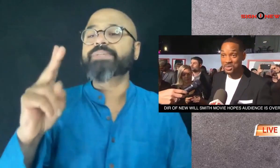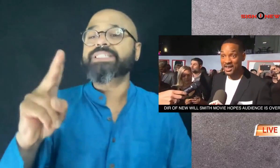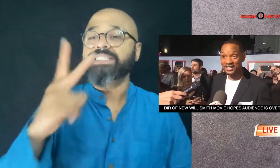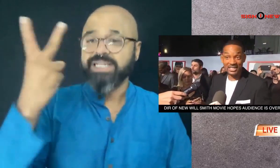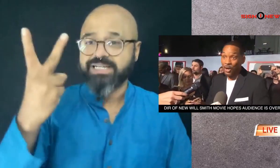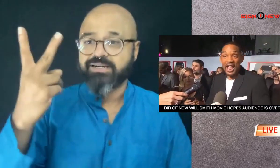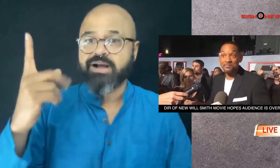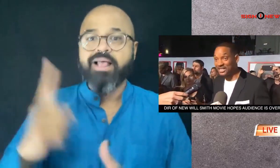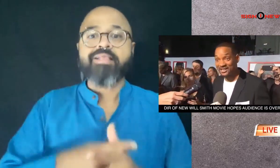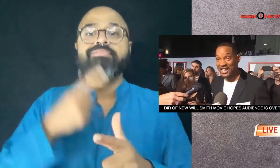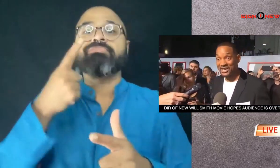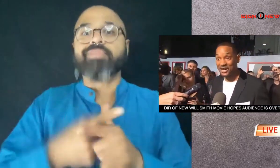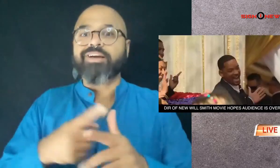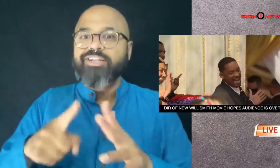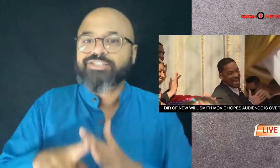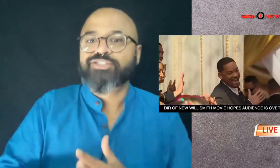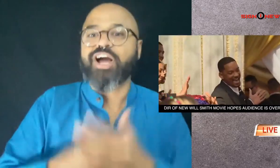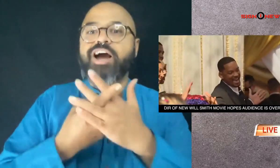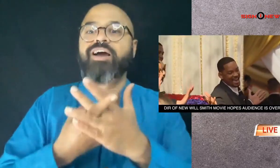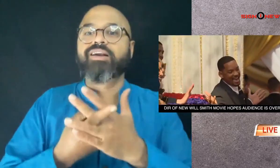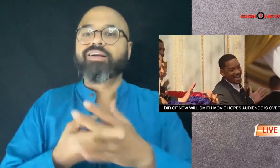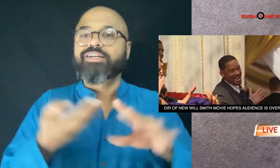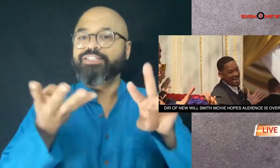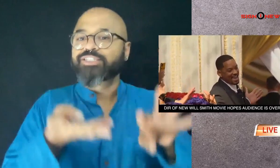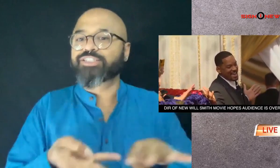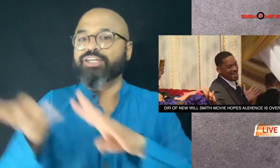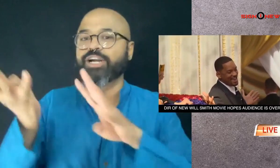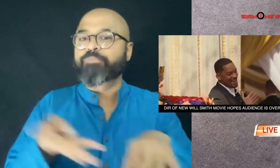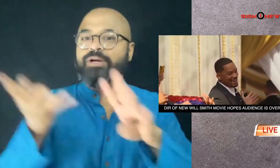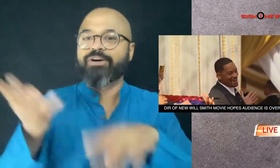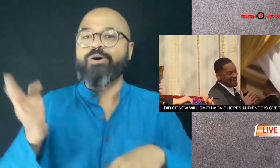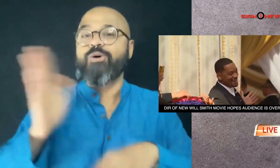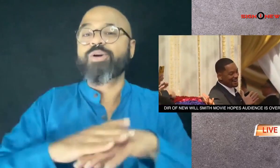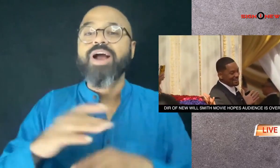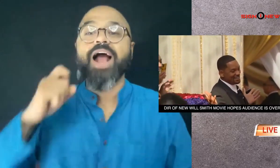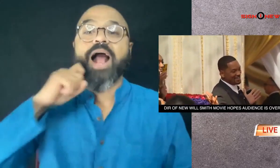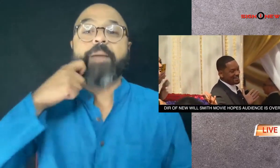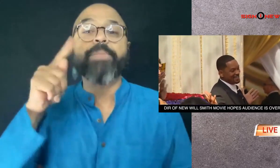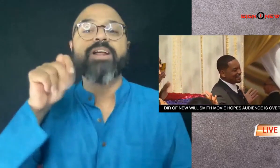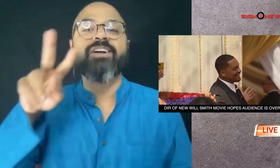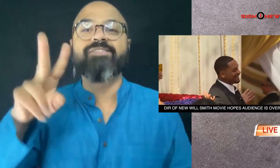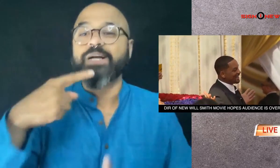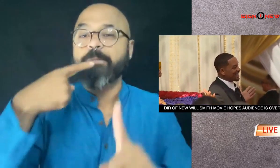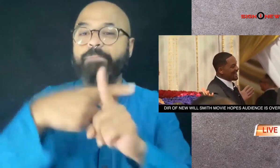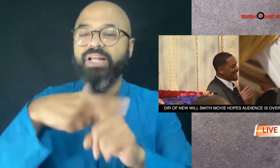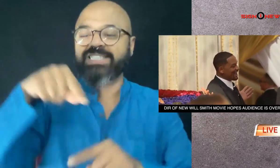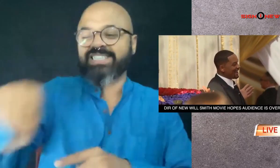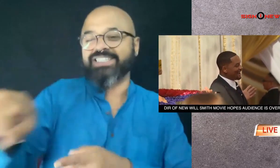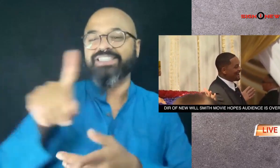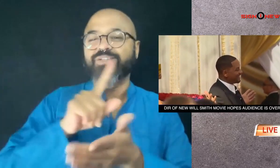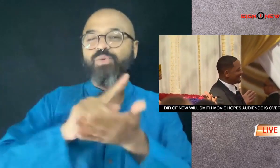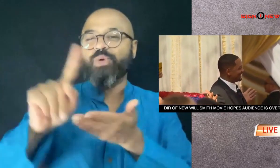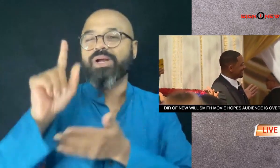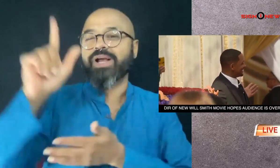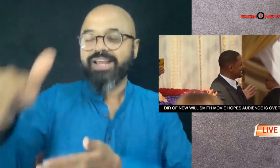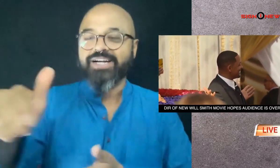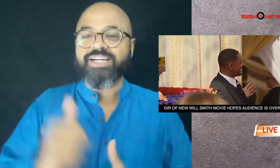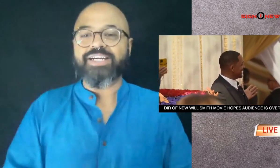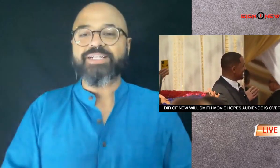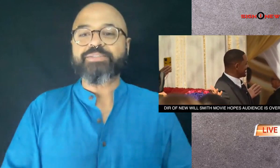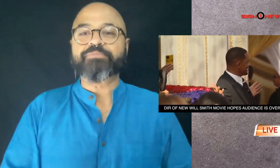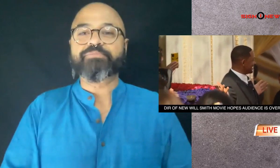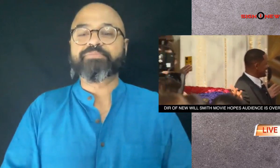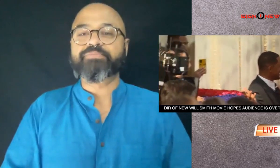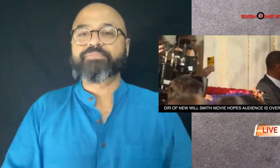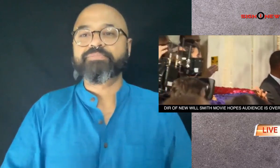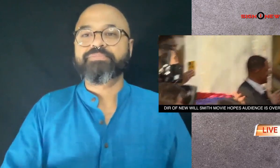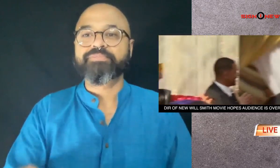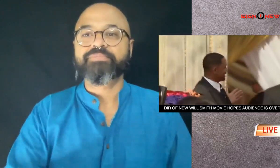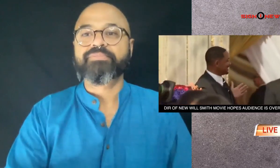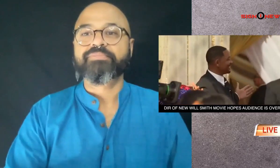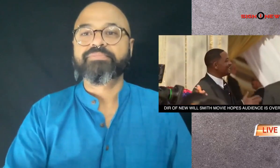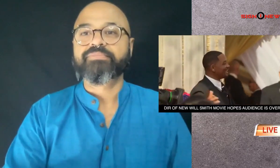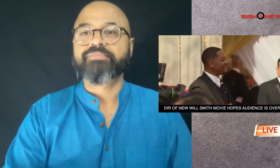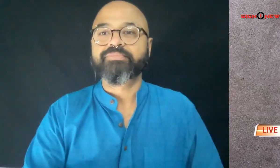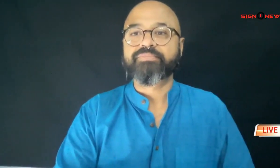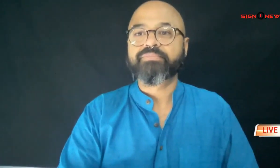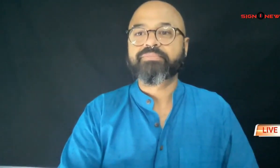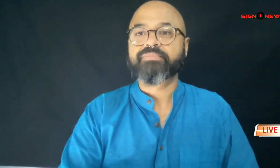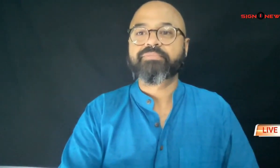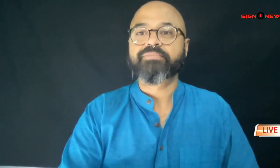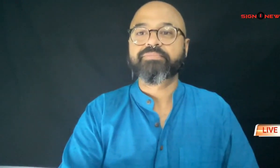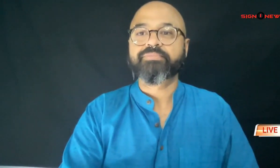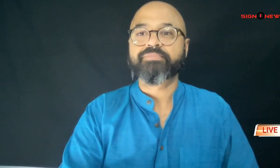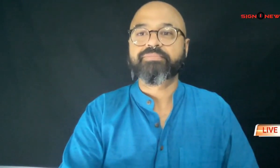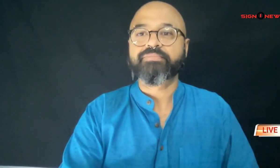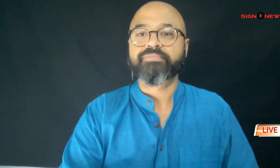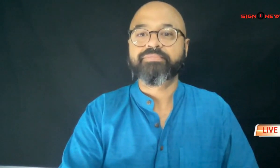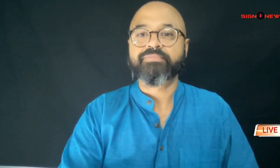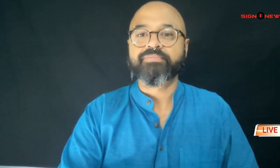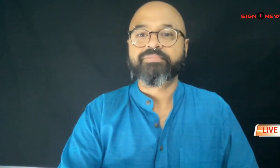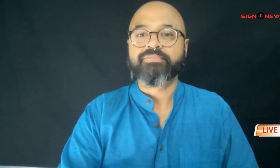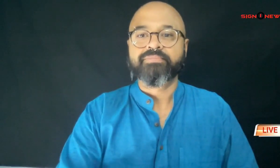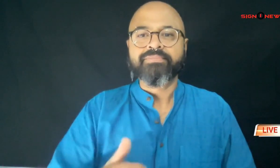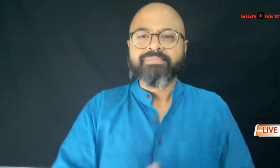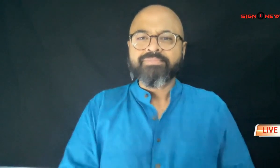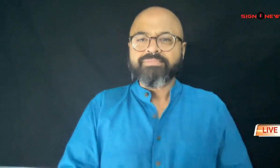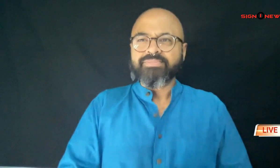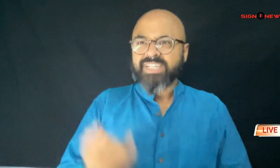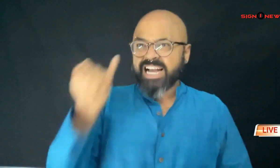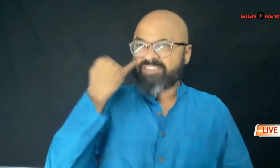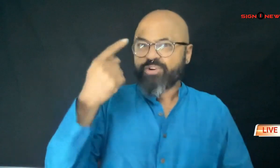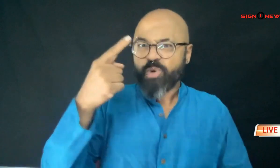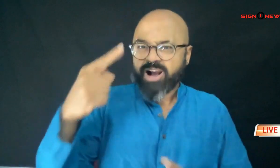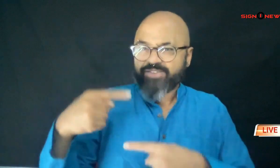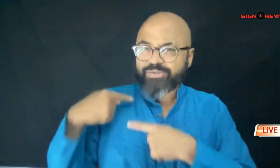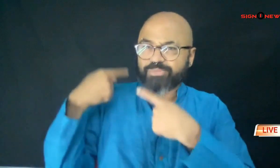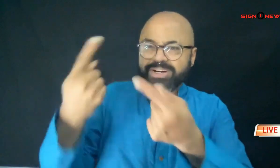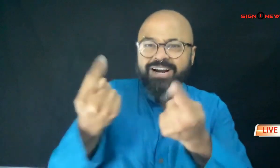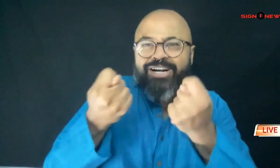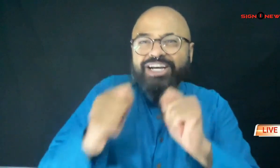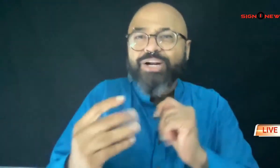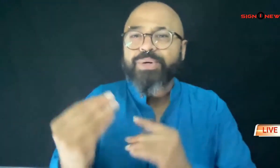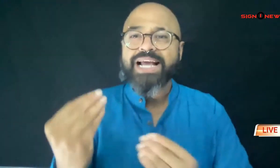Apple TV plus a week later if you been trying to eat healthy every day